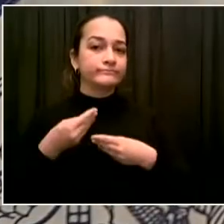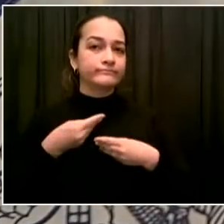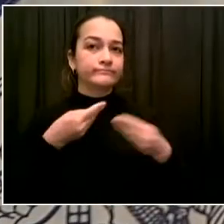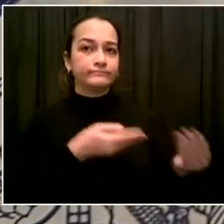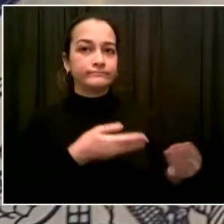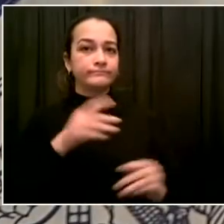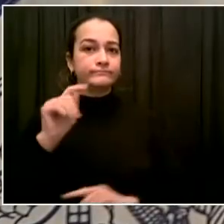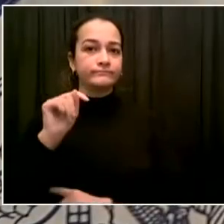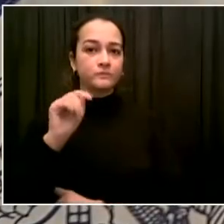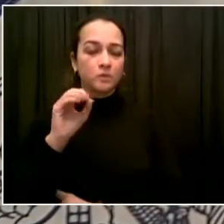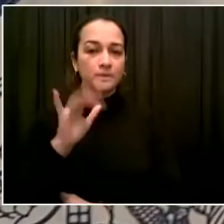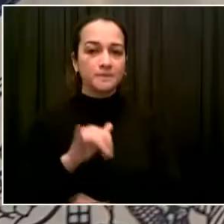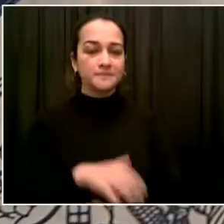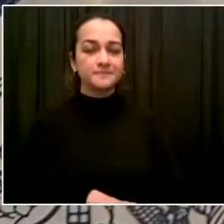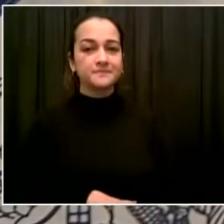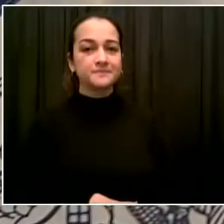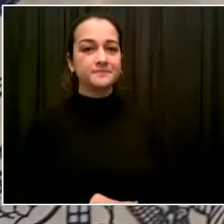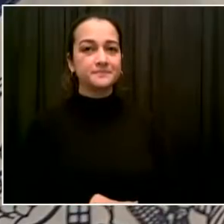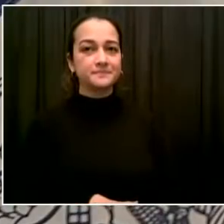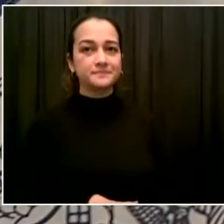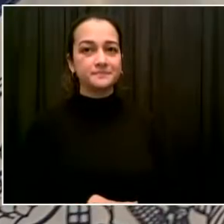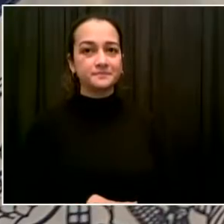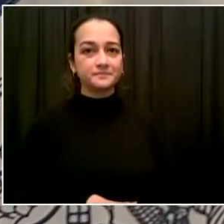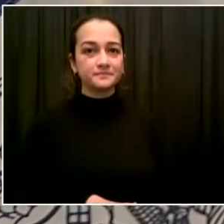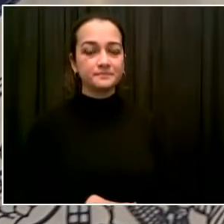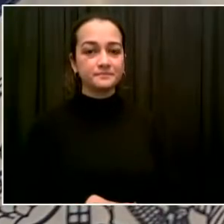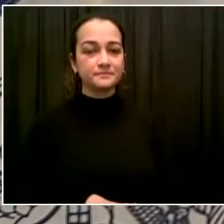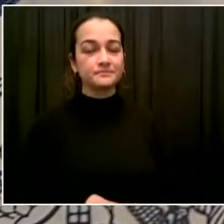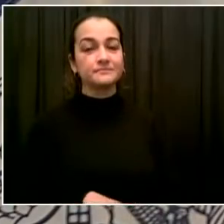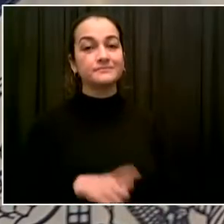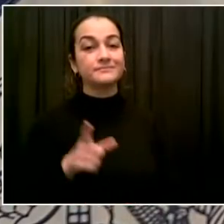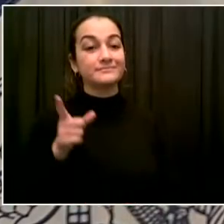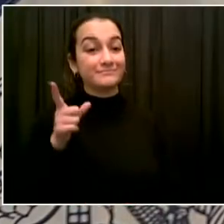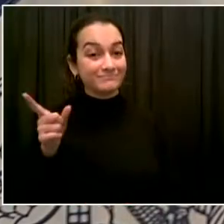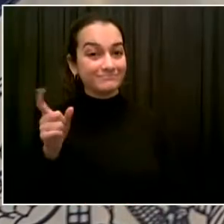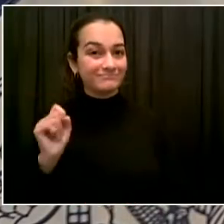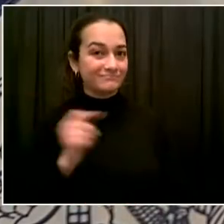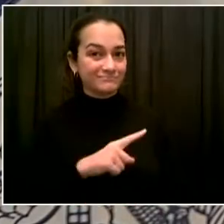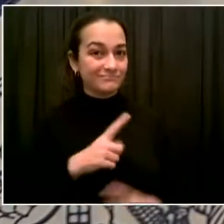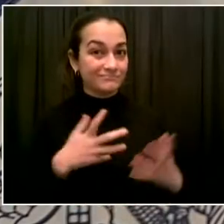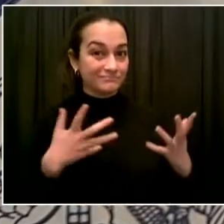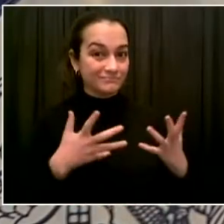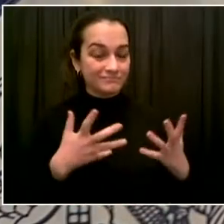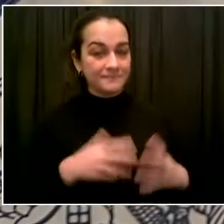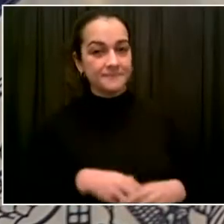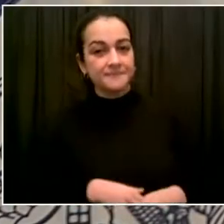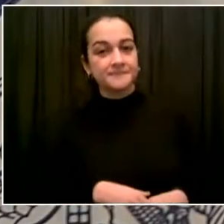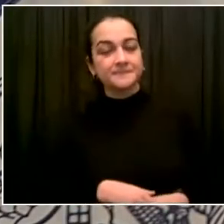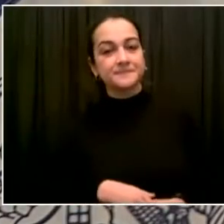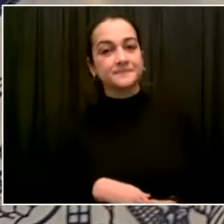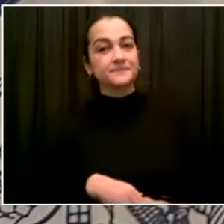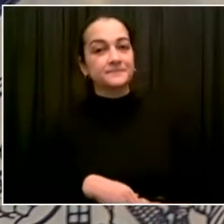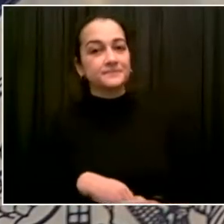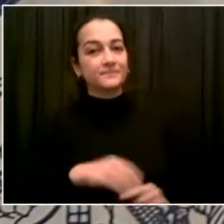QUESTION. WHAT ARE THE SPECIFIC